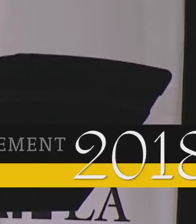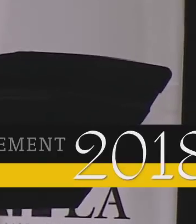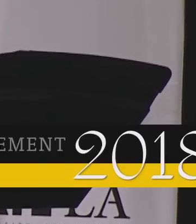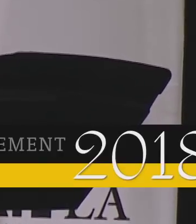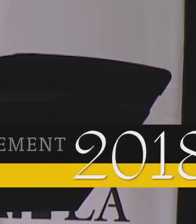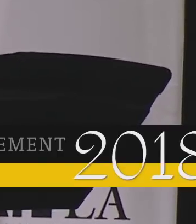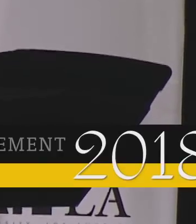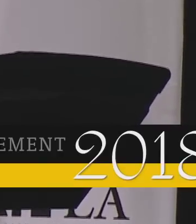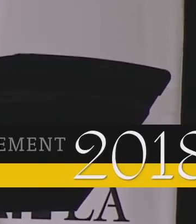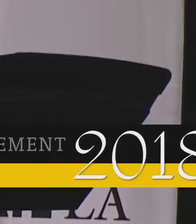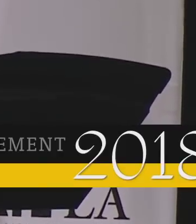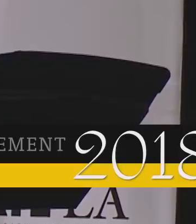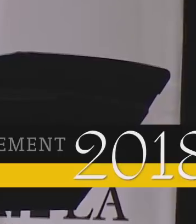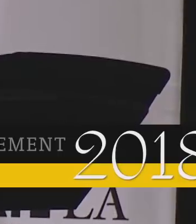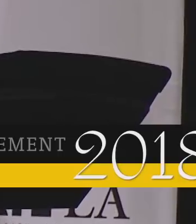TO GIVE THE WORLD